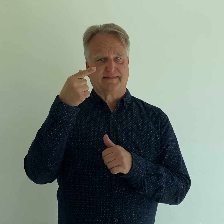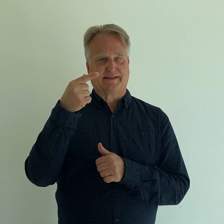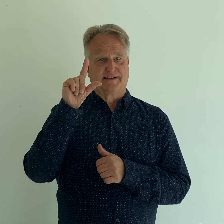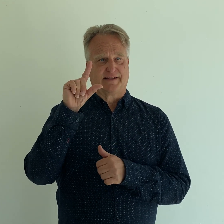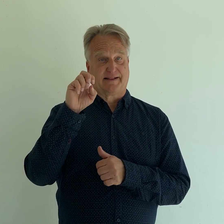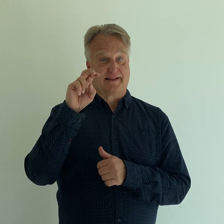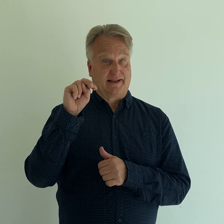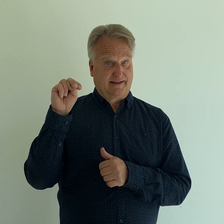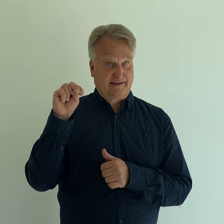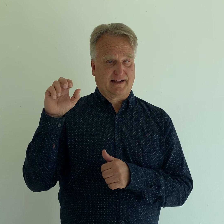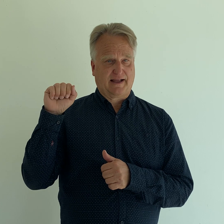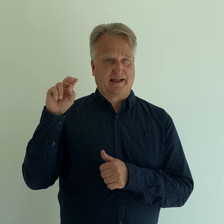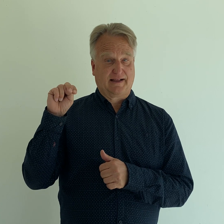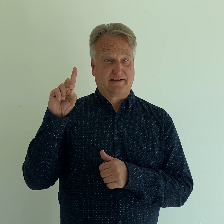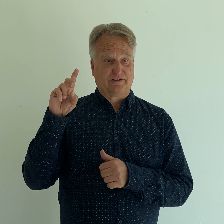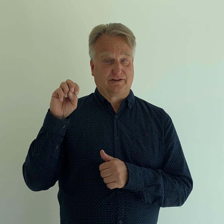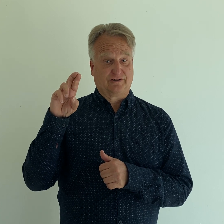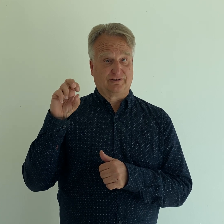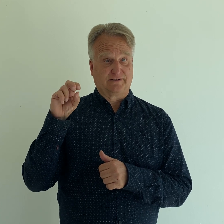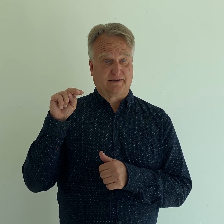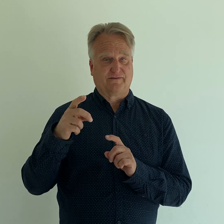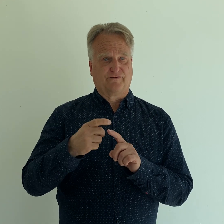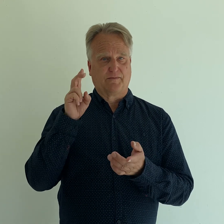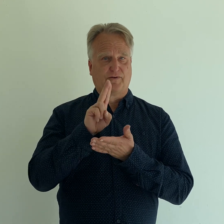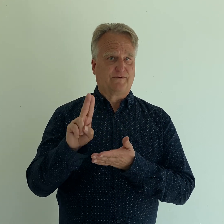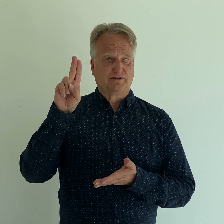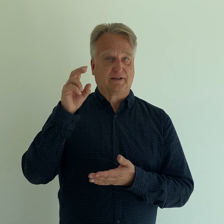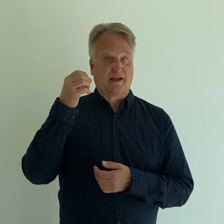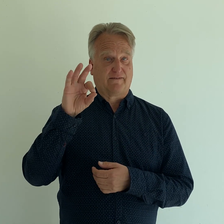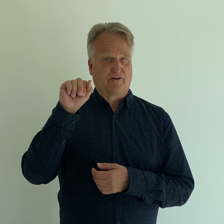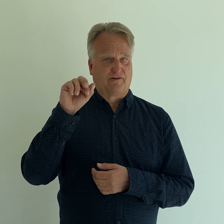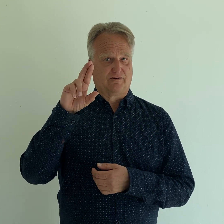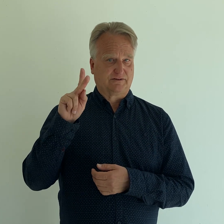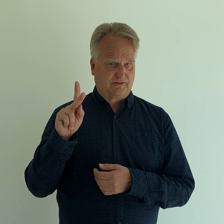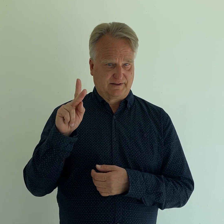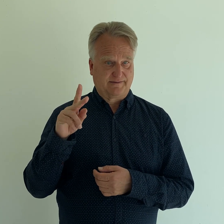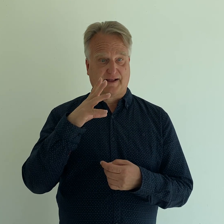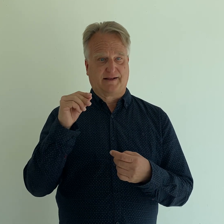Glenn Anderson from the University of Arkansas and